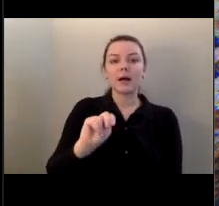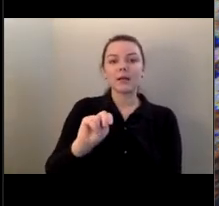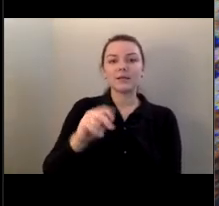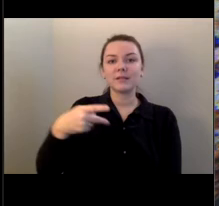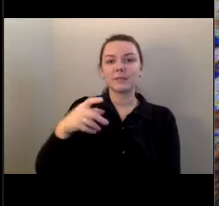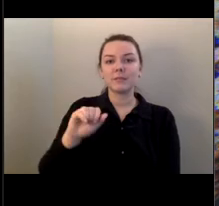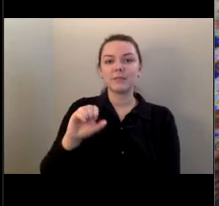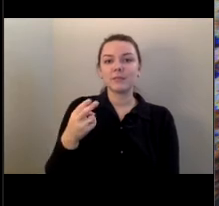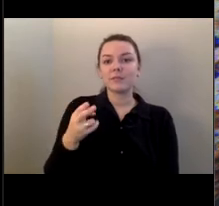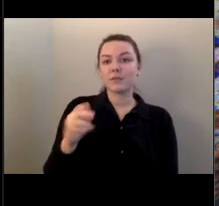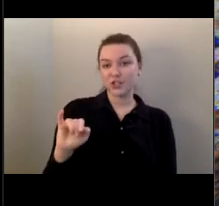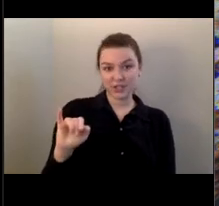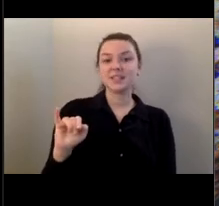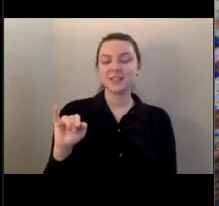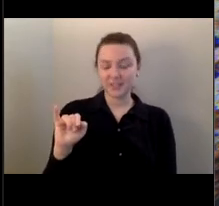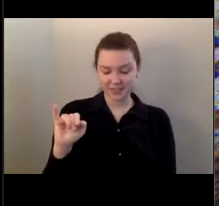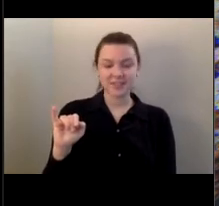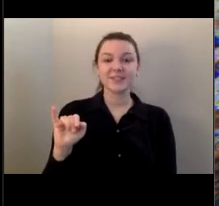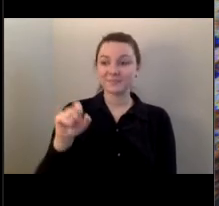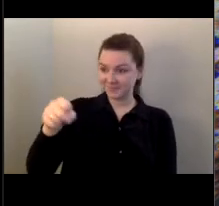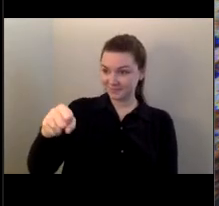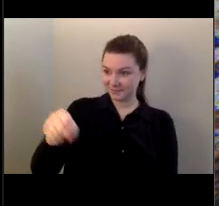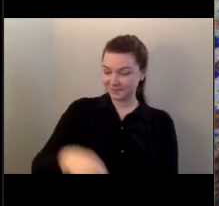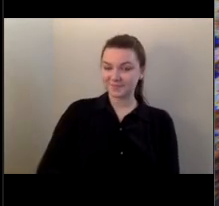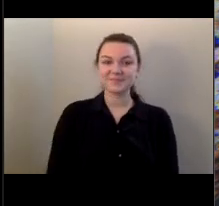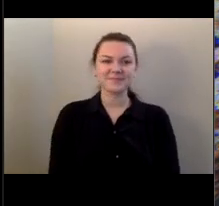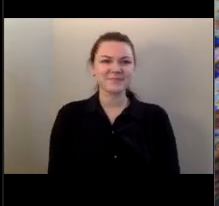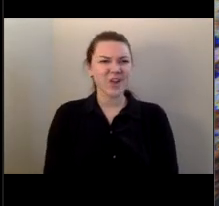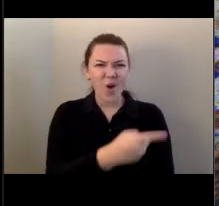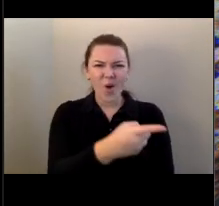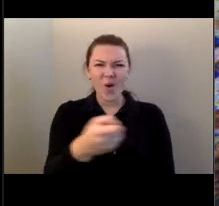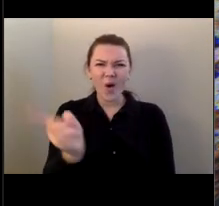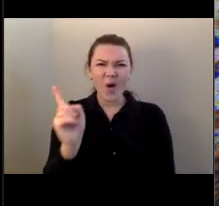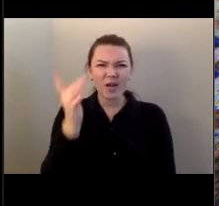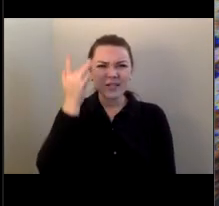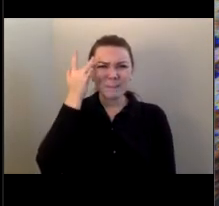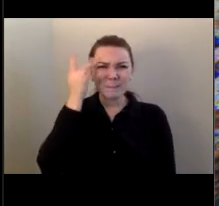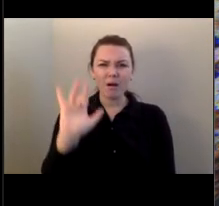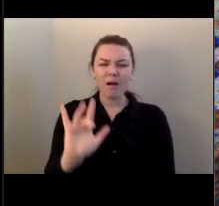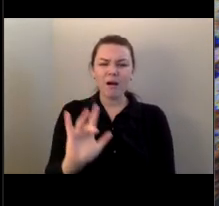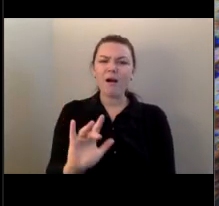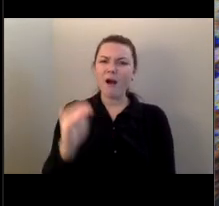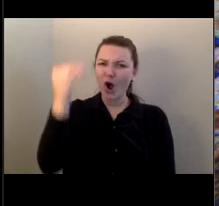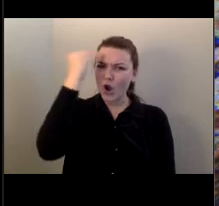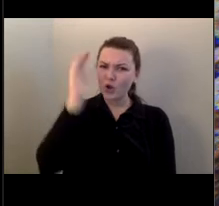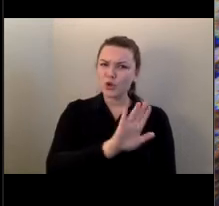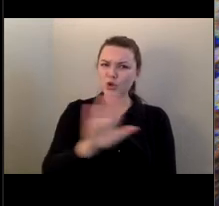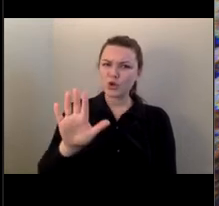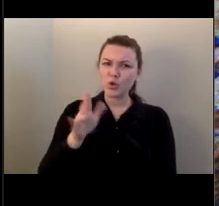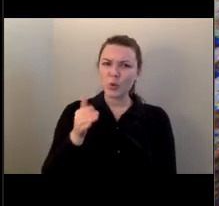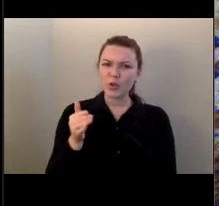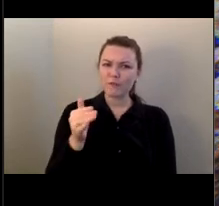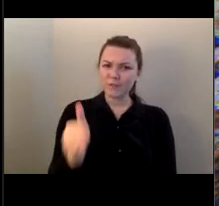Menpachi, yes. Yeah, good. Well, you folks are so good at knowing your fish. Great job.